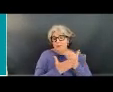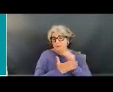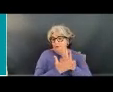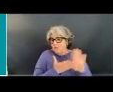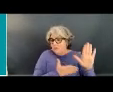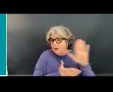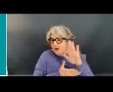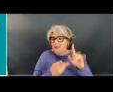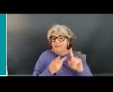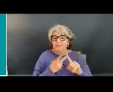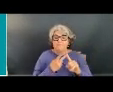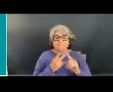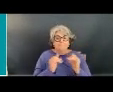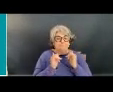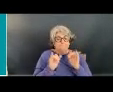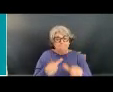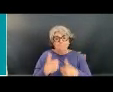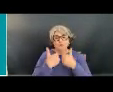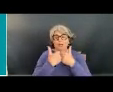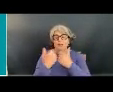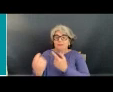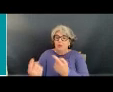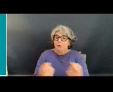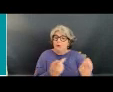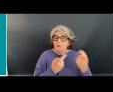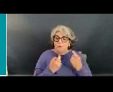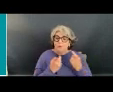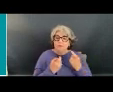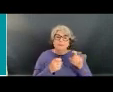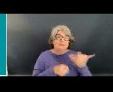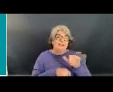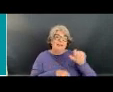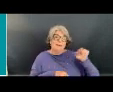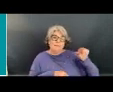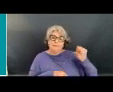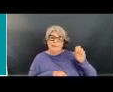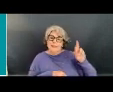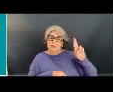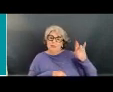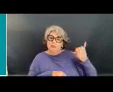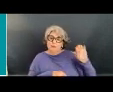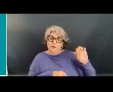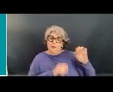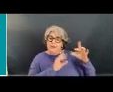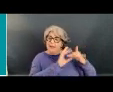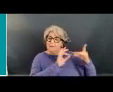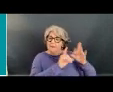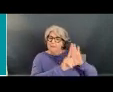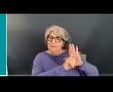They have a similar challenge in recruiting, as Jerry had mentioned in her response.